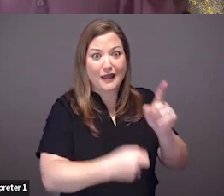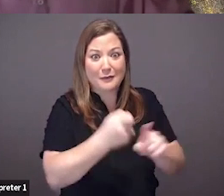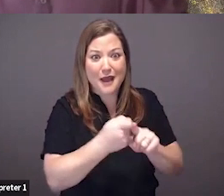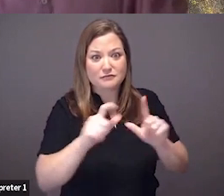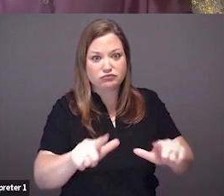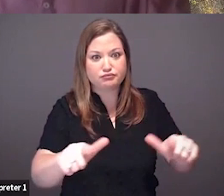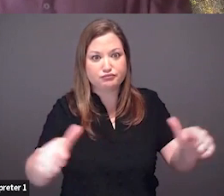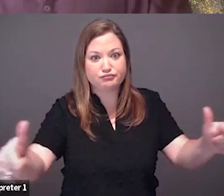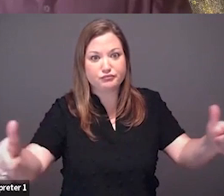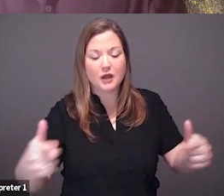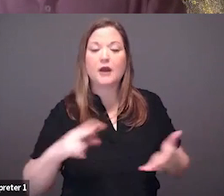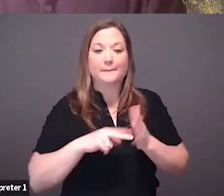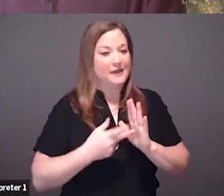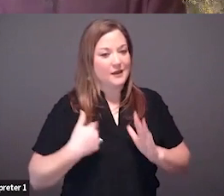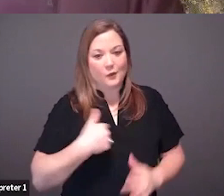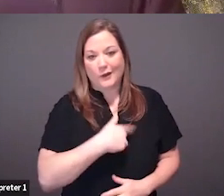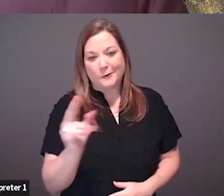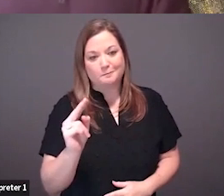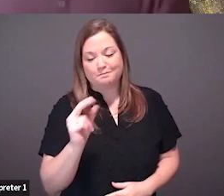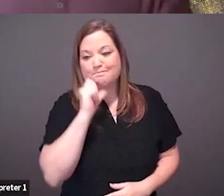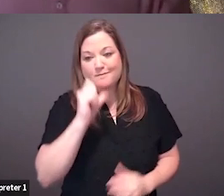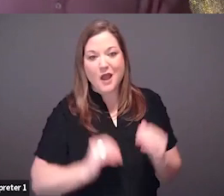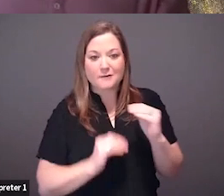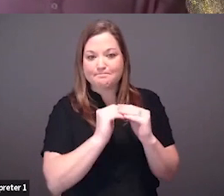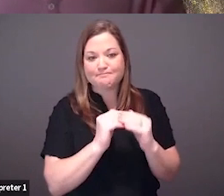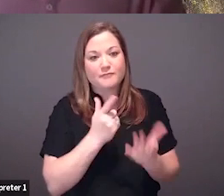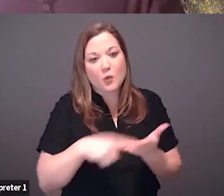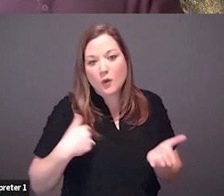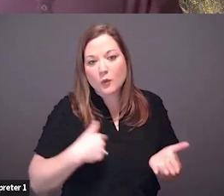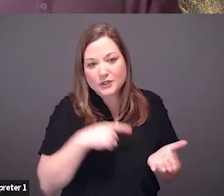we hadn't done as much as we should have been doing all these years.